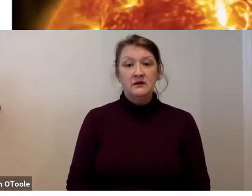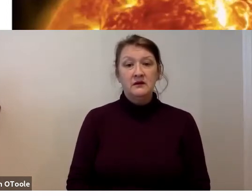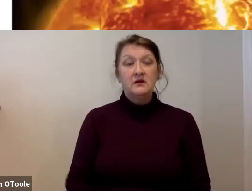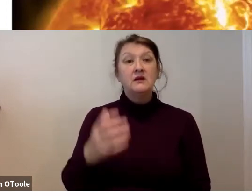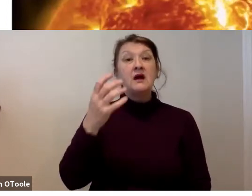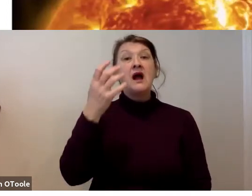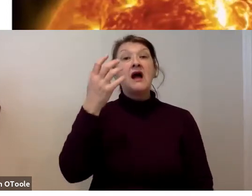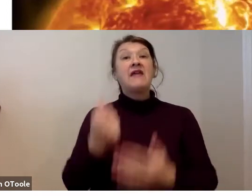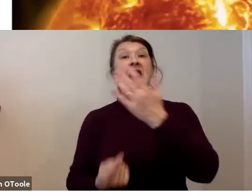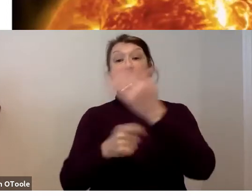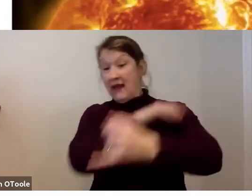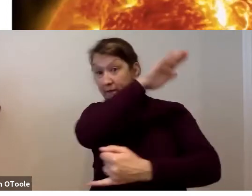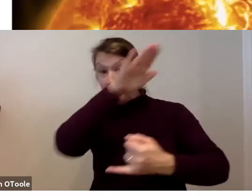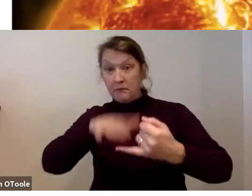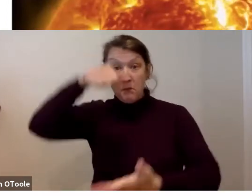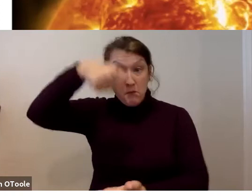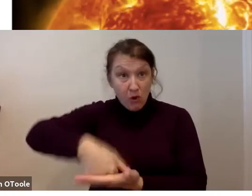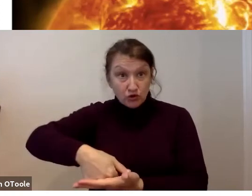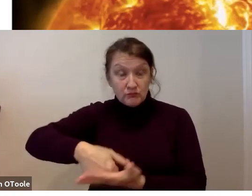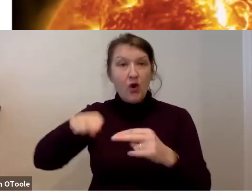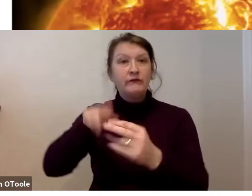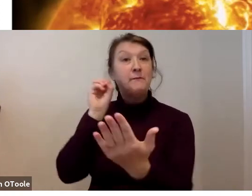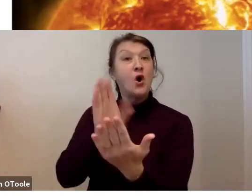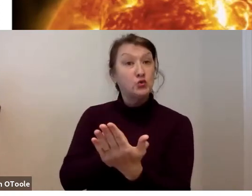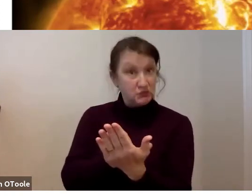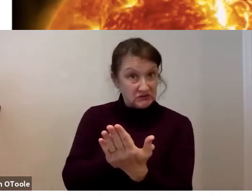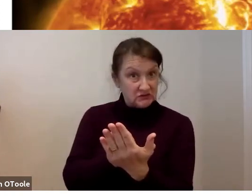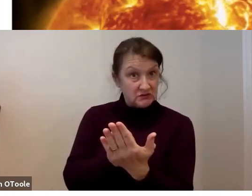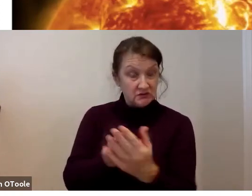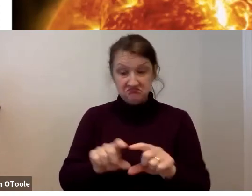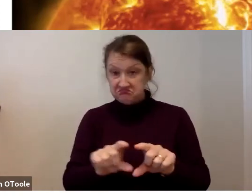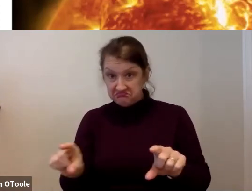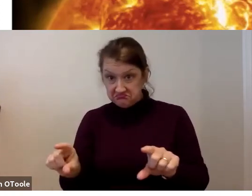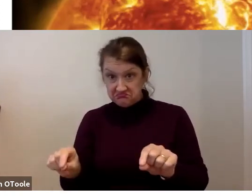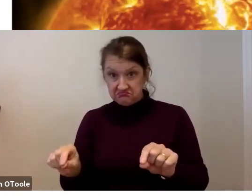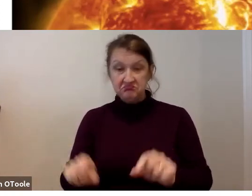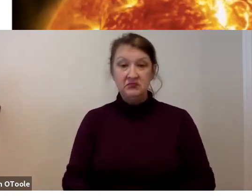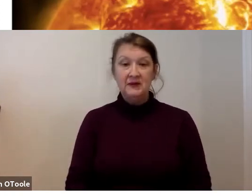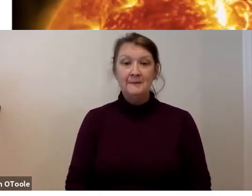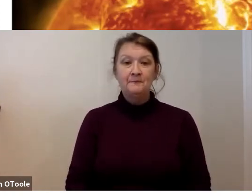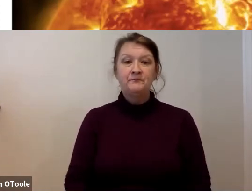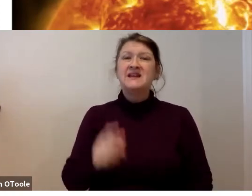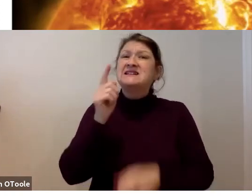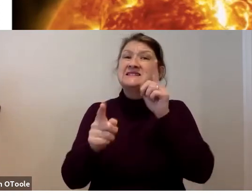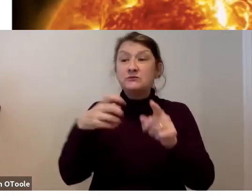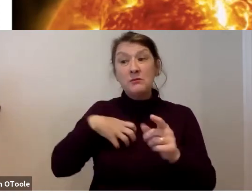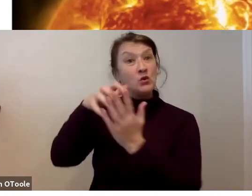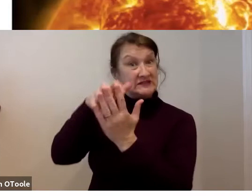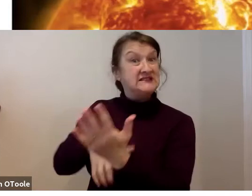Sometimes they are more detailed, people tend to add more detailed